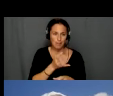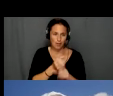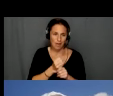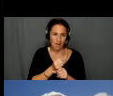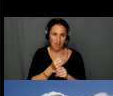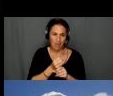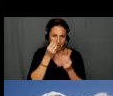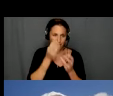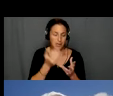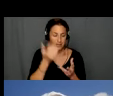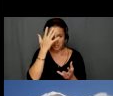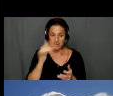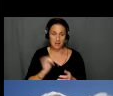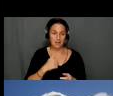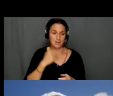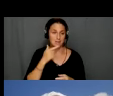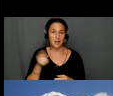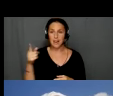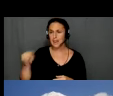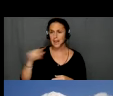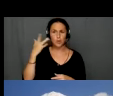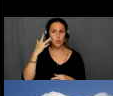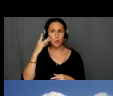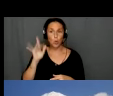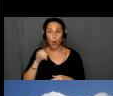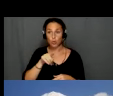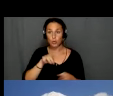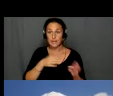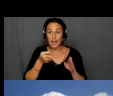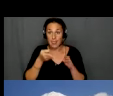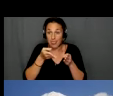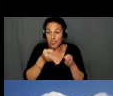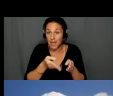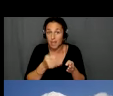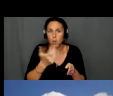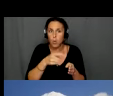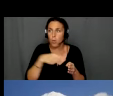there, they want you to go home and if it happens there, then that's another